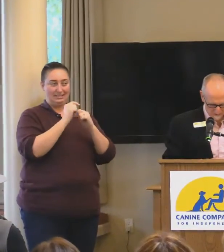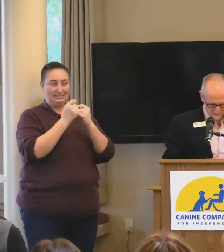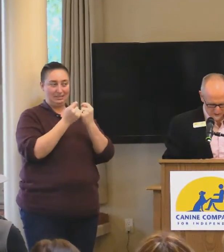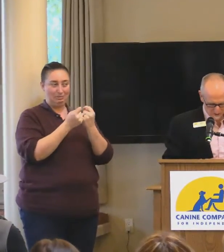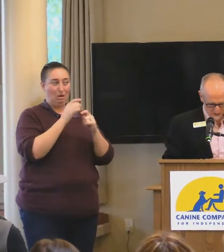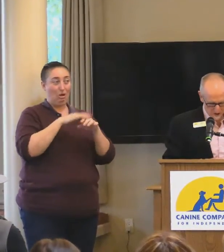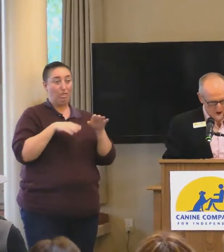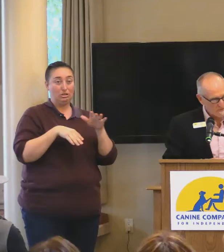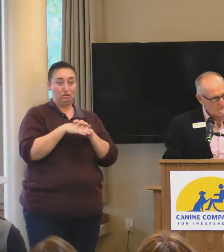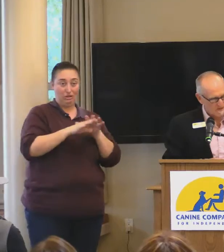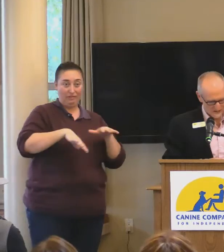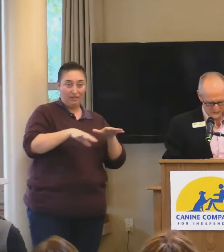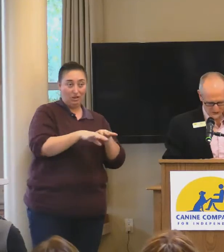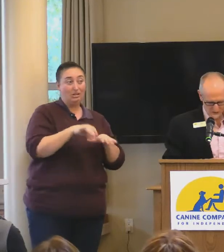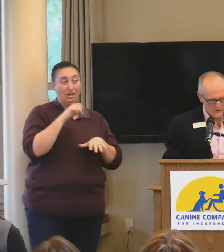Addi's teammate, both on the soccer